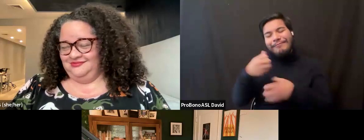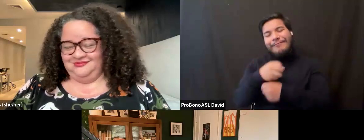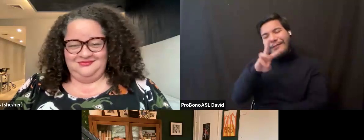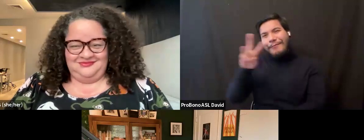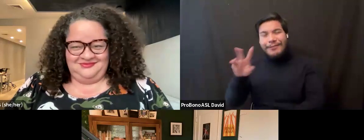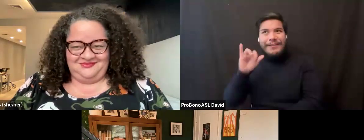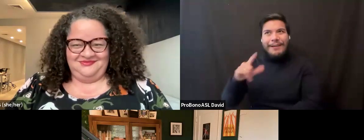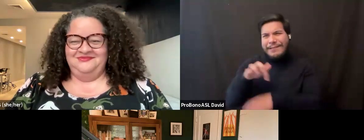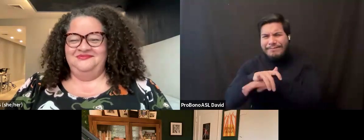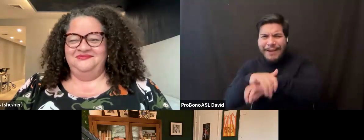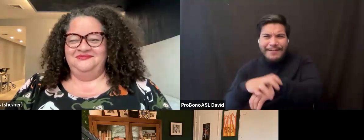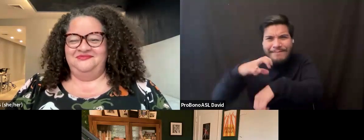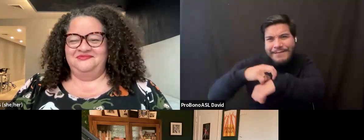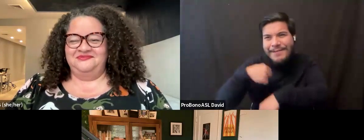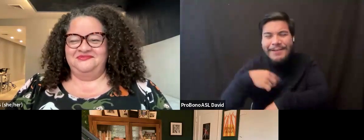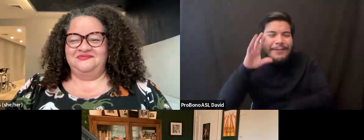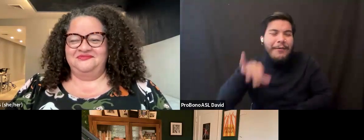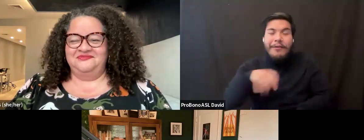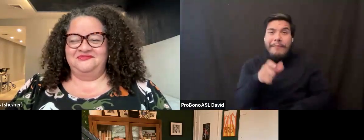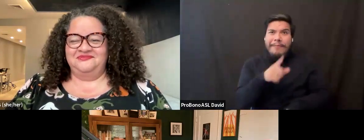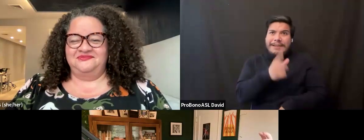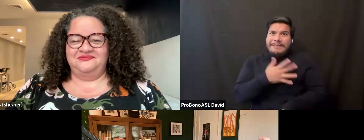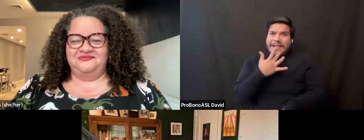not my particular favorite place, but also now I have powers.